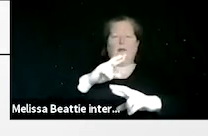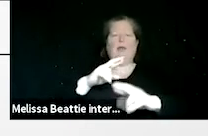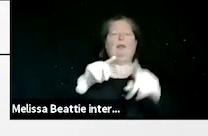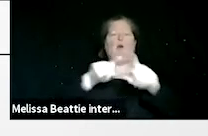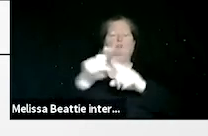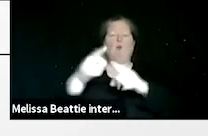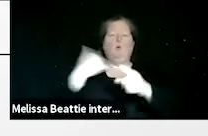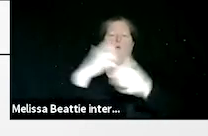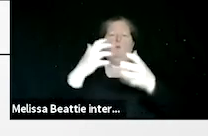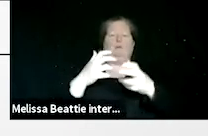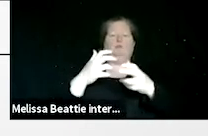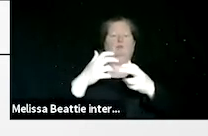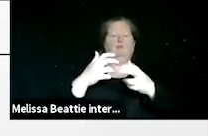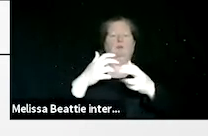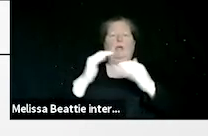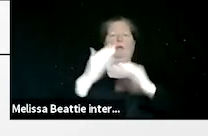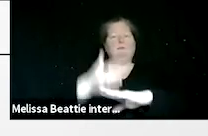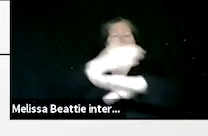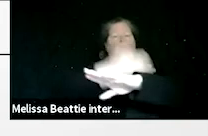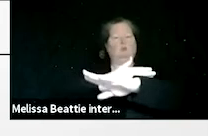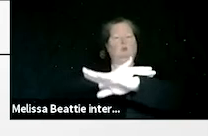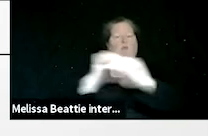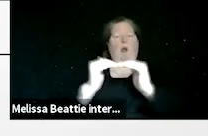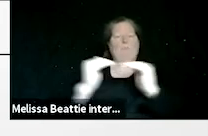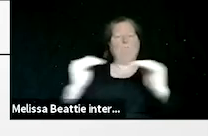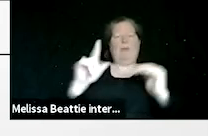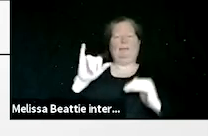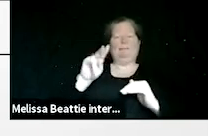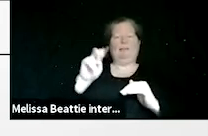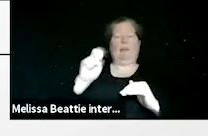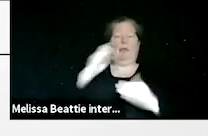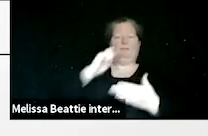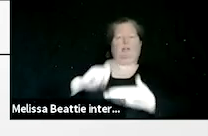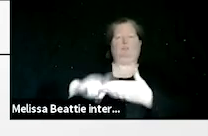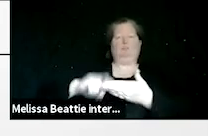Ben Woelk: So one of the other thing that we went in with this